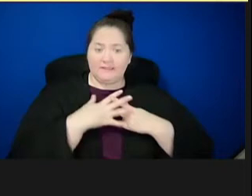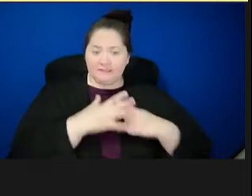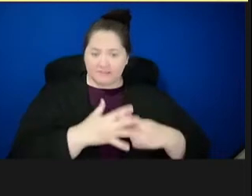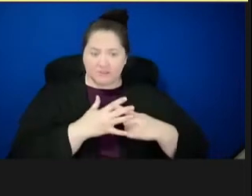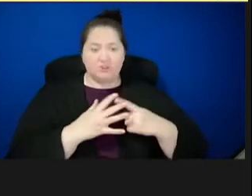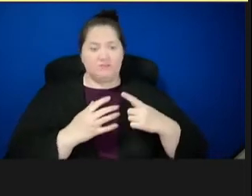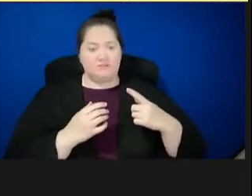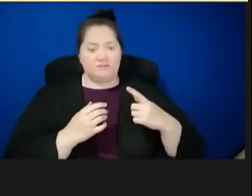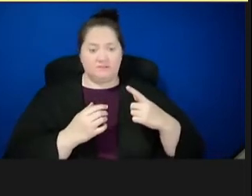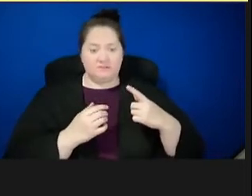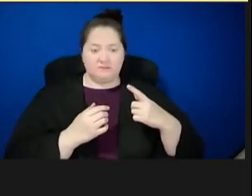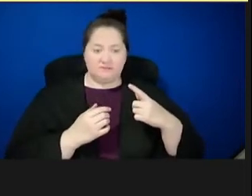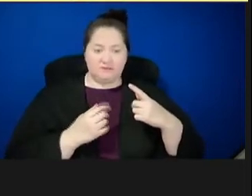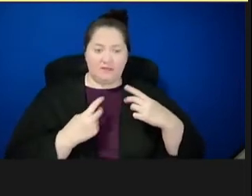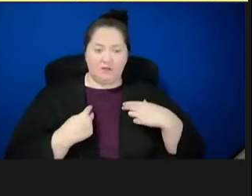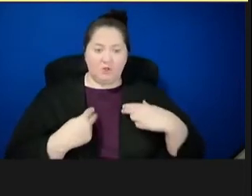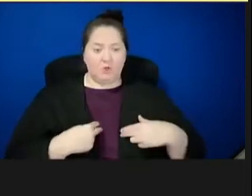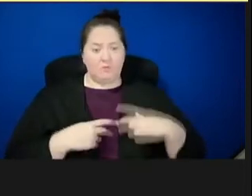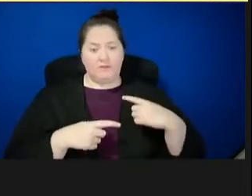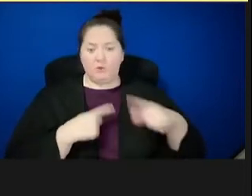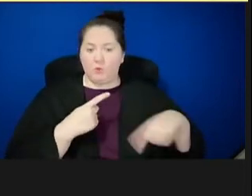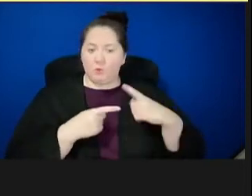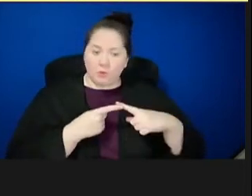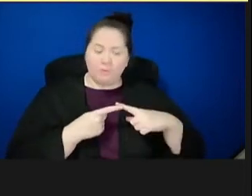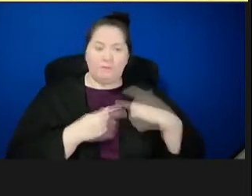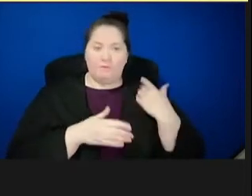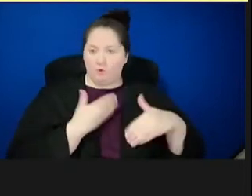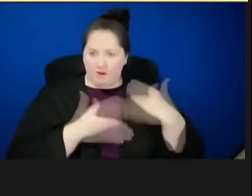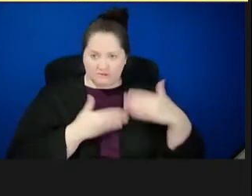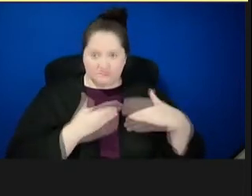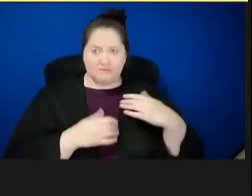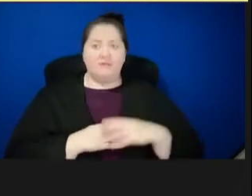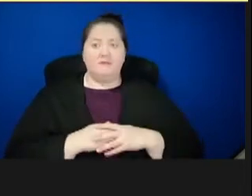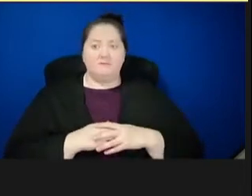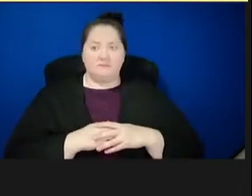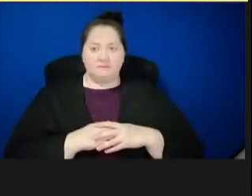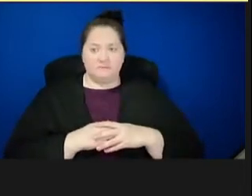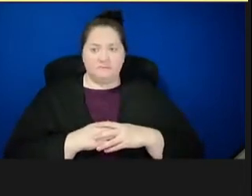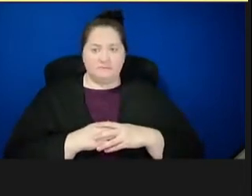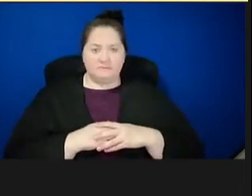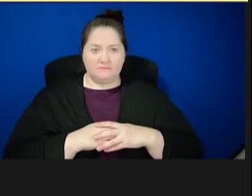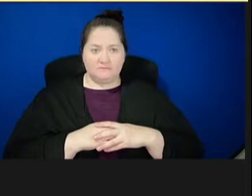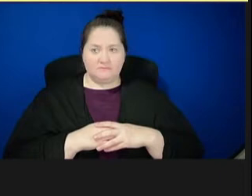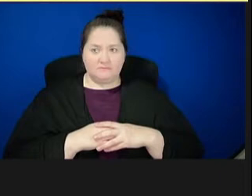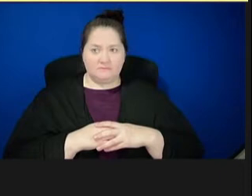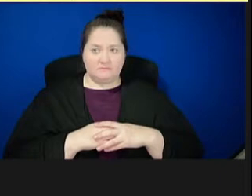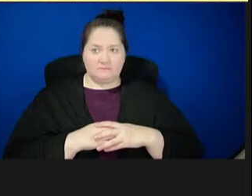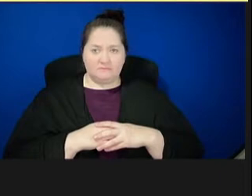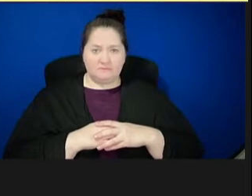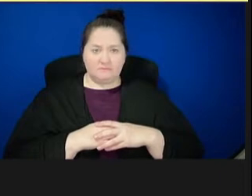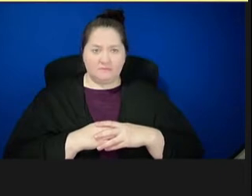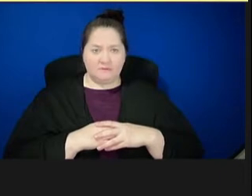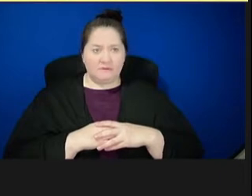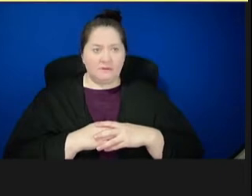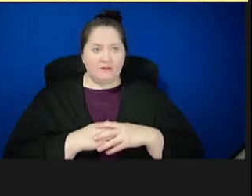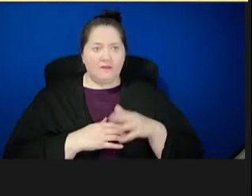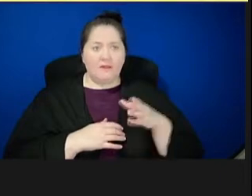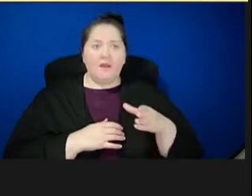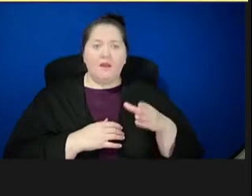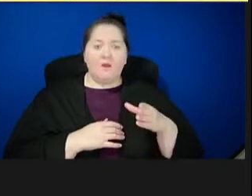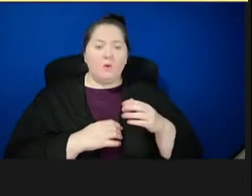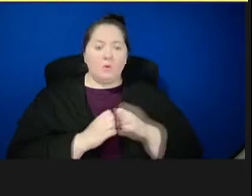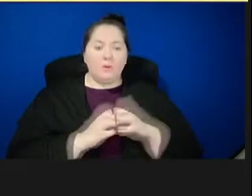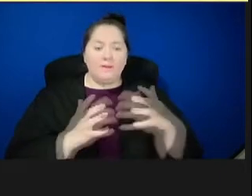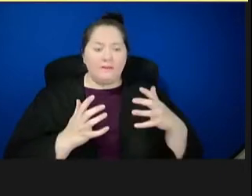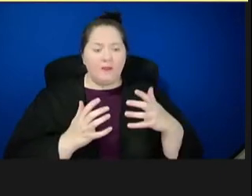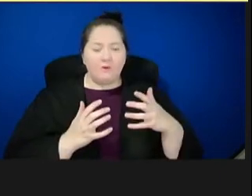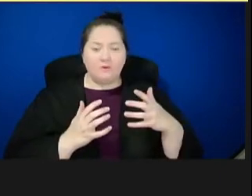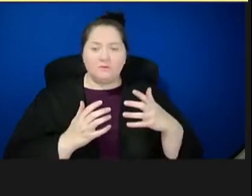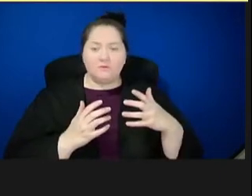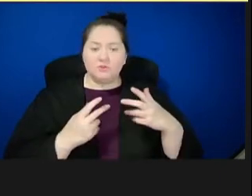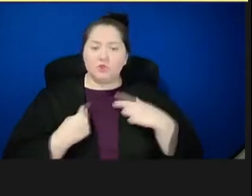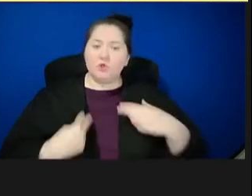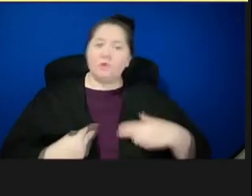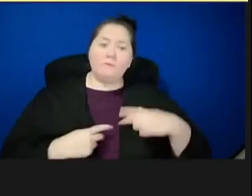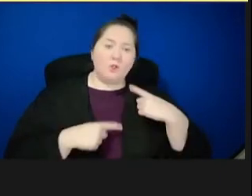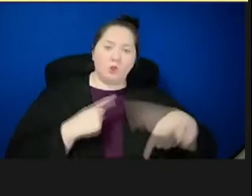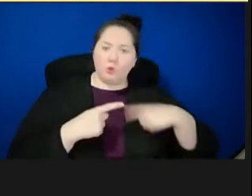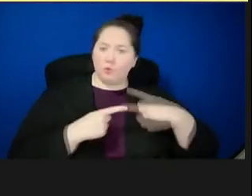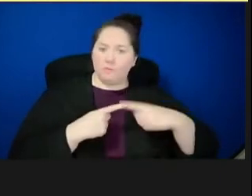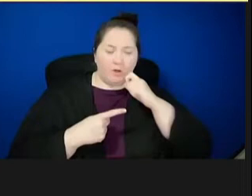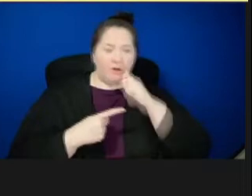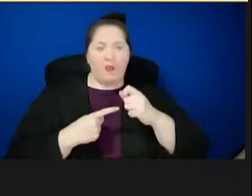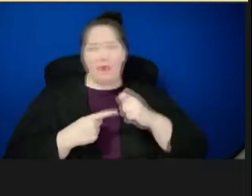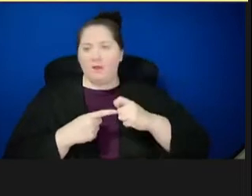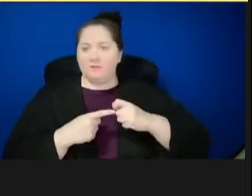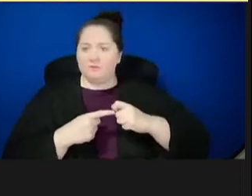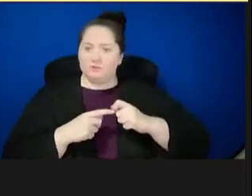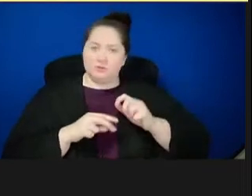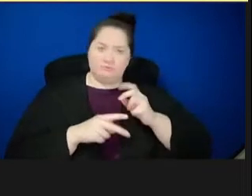process. These original phases were without a human in the loop or unsupervised learnings.